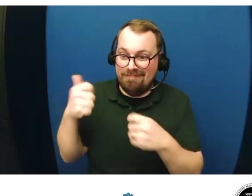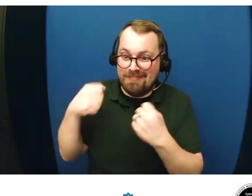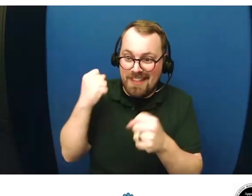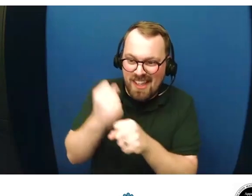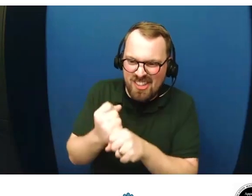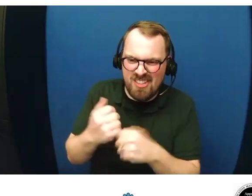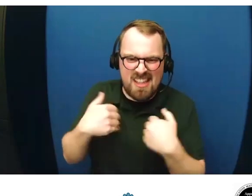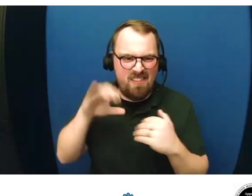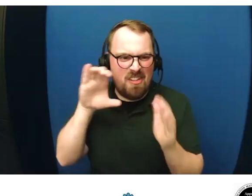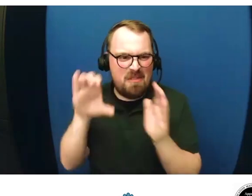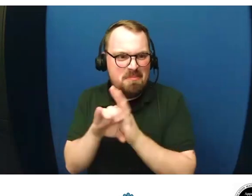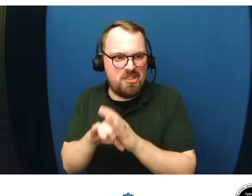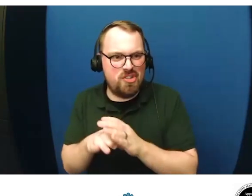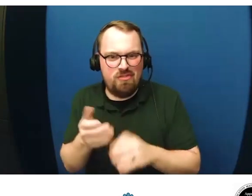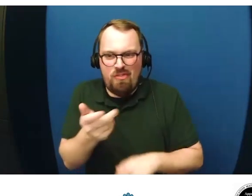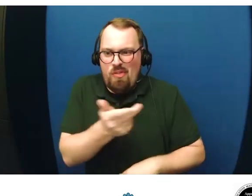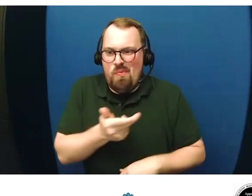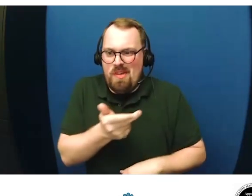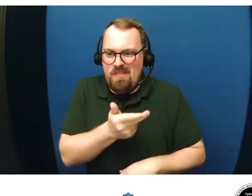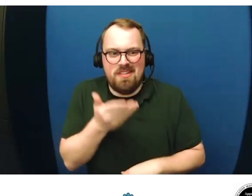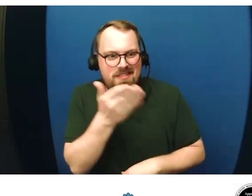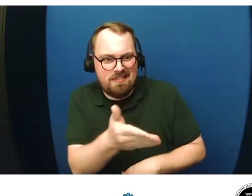There's a picture on the left of the three of us in a park.